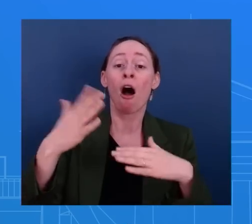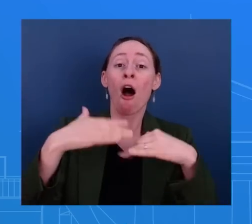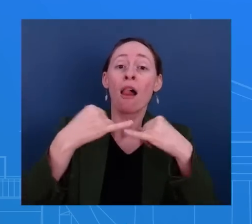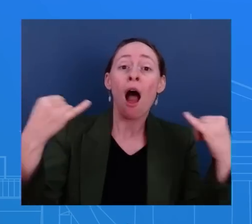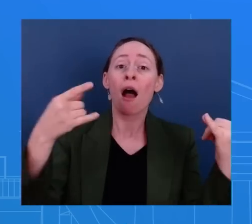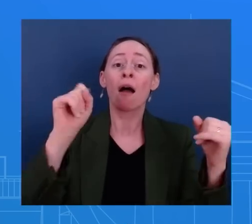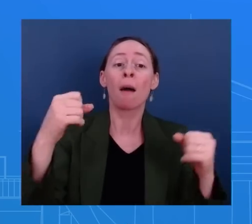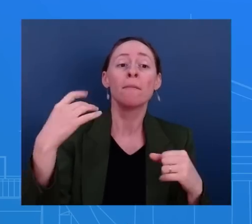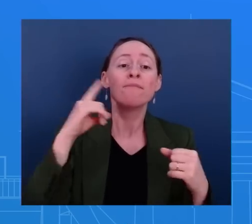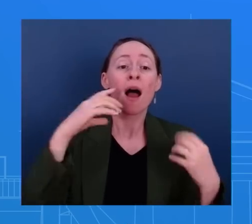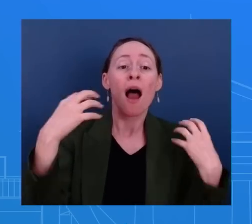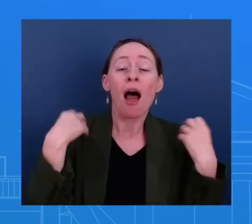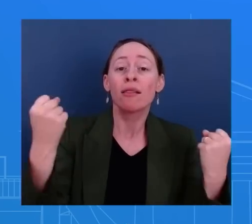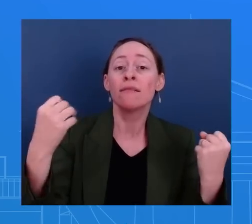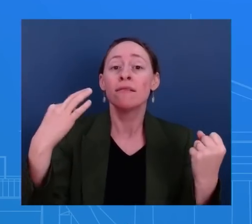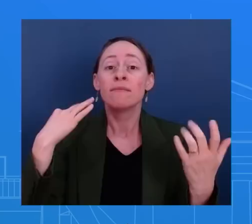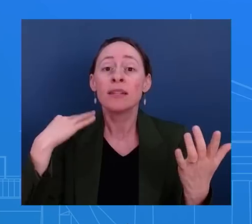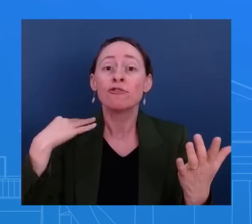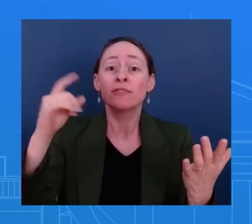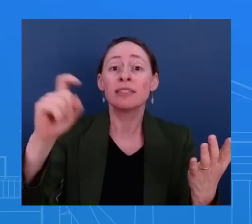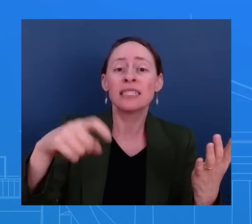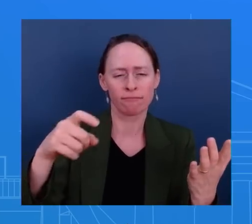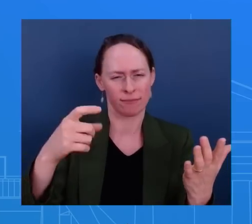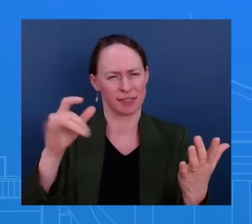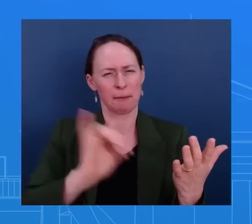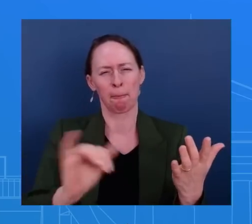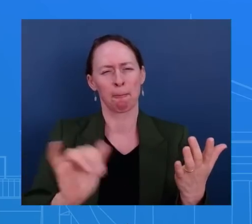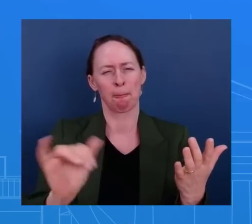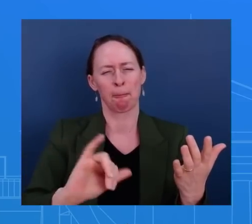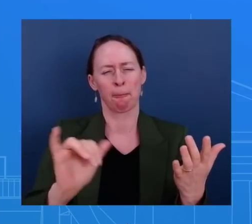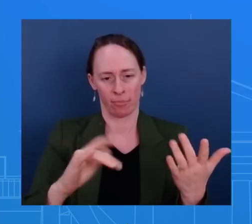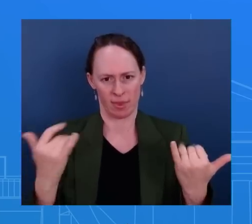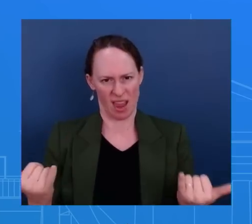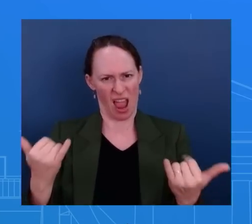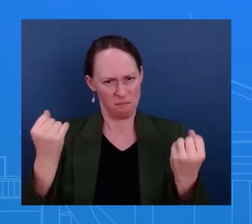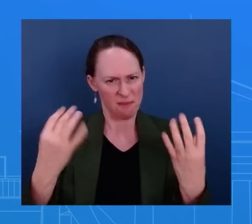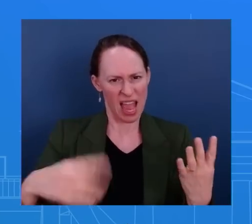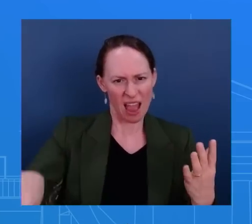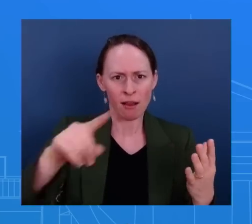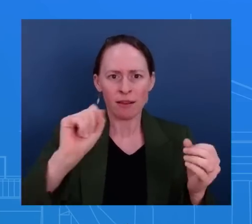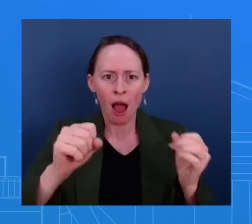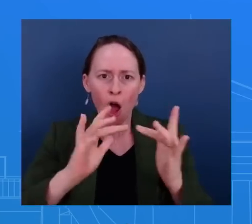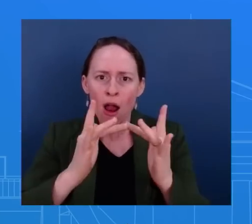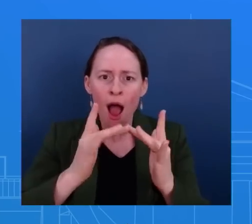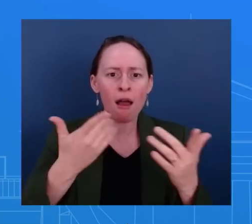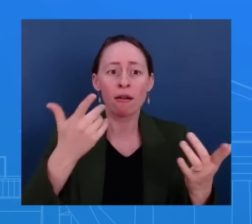through an online portal on the White House website and to tell us directly how federal action